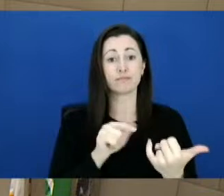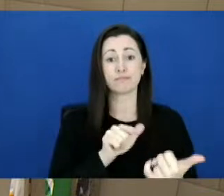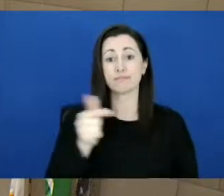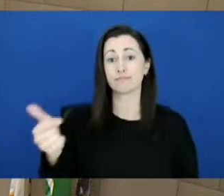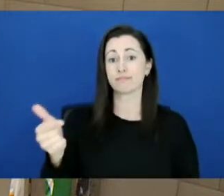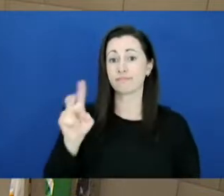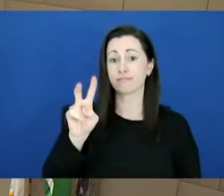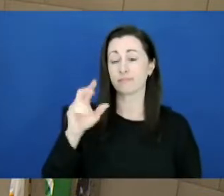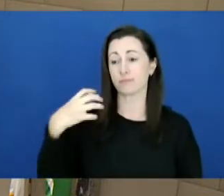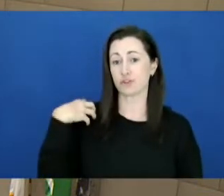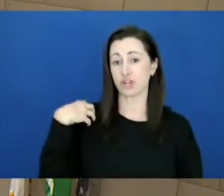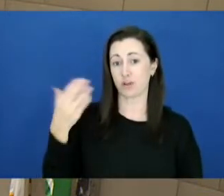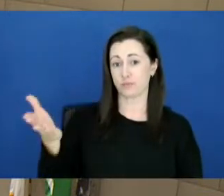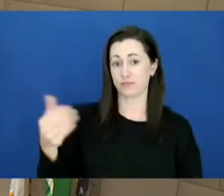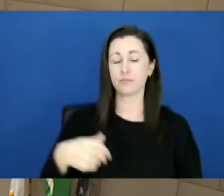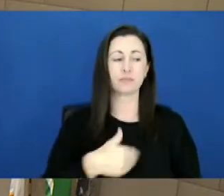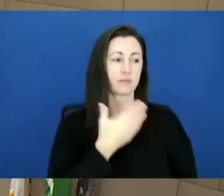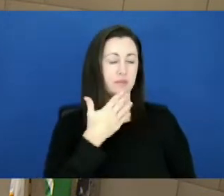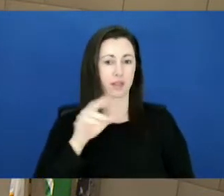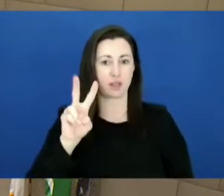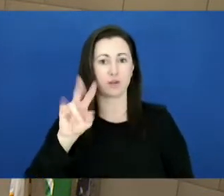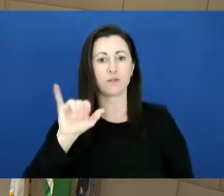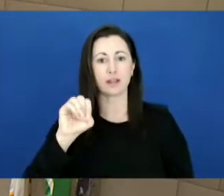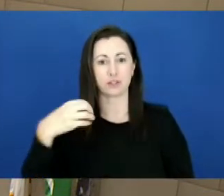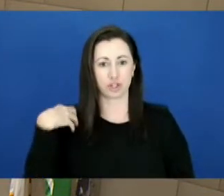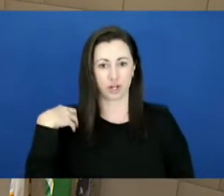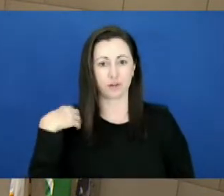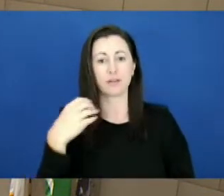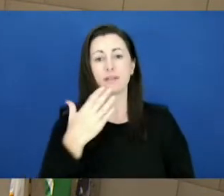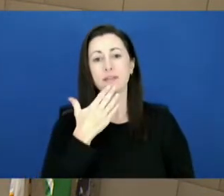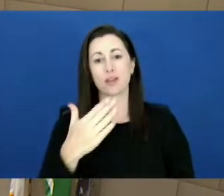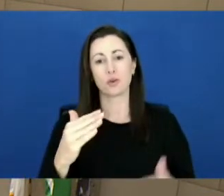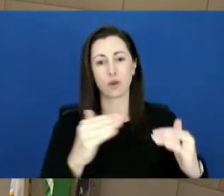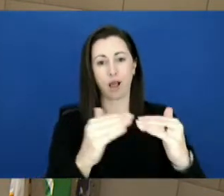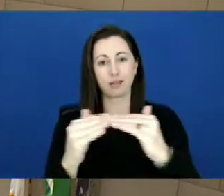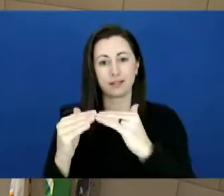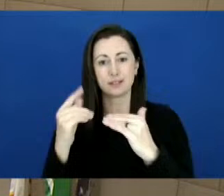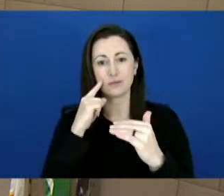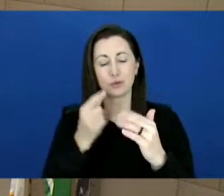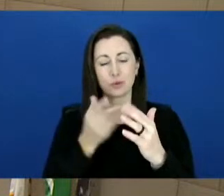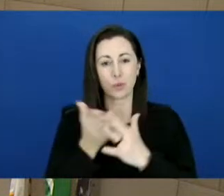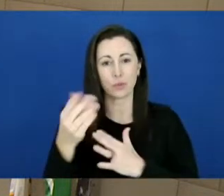THAT IS UNANIMOUS. AND AT THIS TIME, I'LL TURN THE GAVEL BACK OVER TO THE CHAIRMAN.